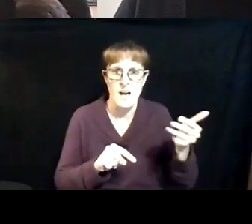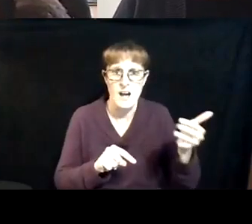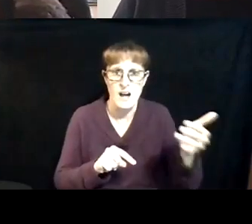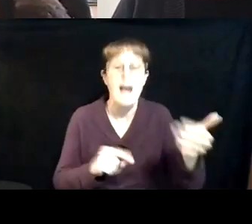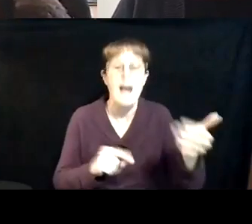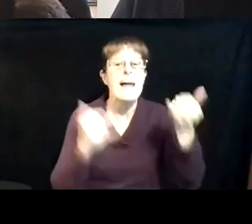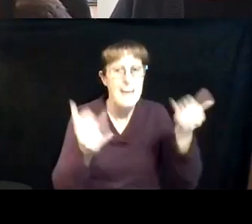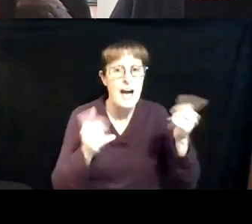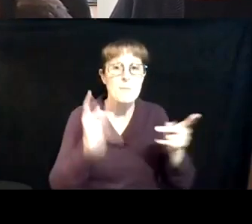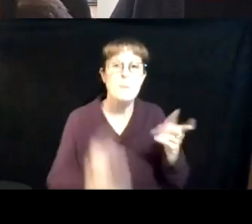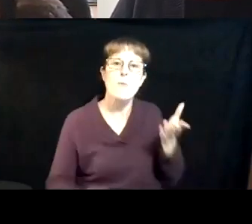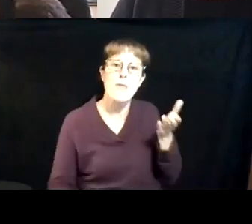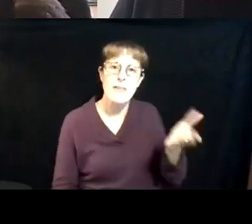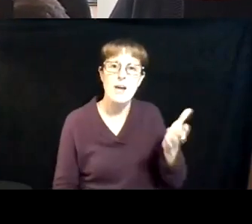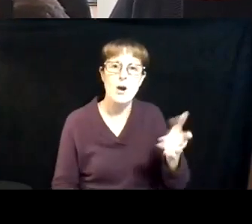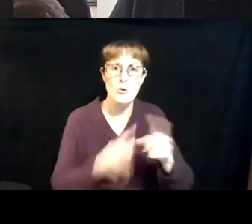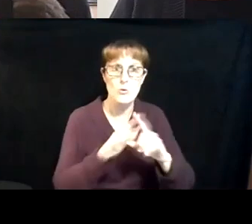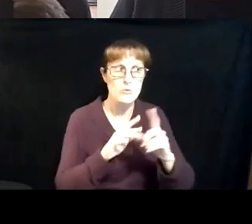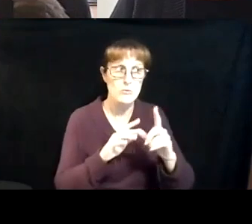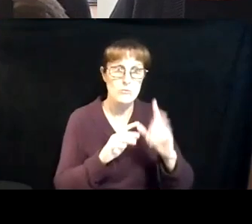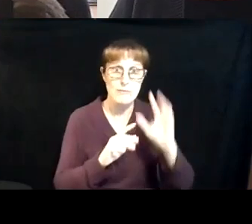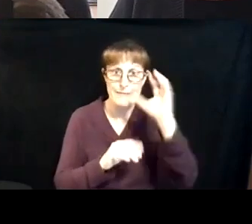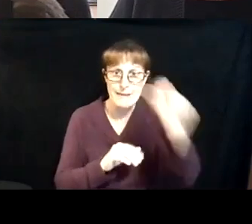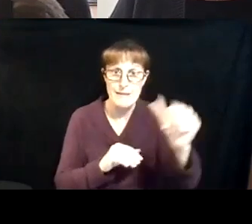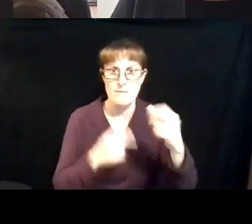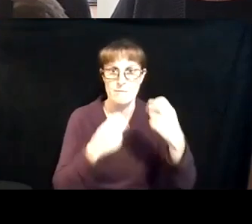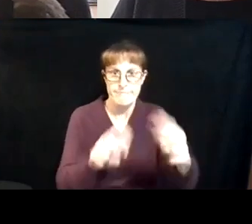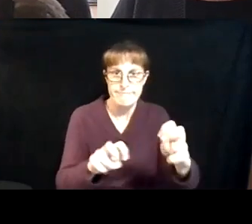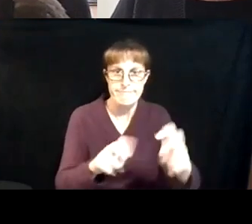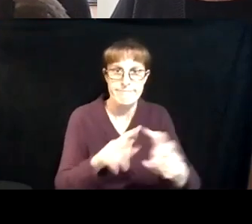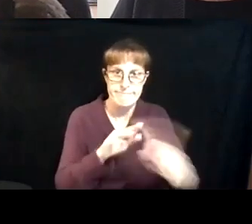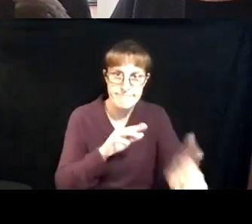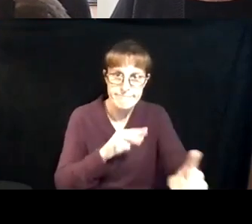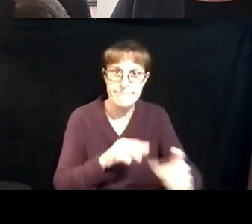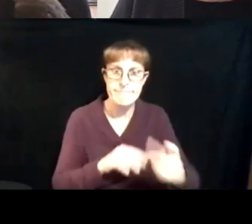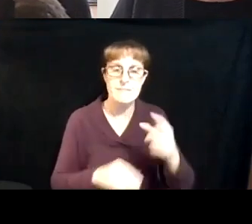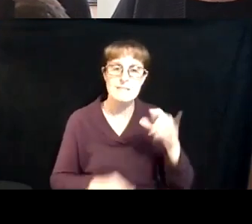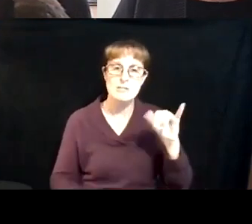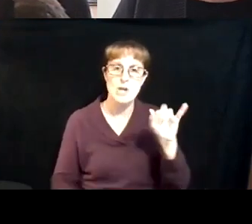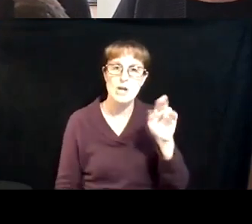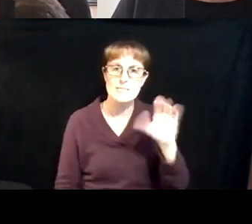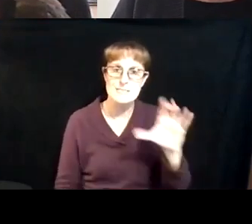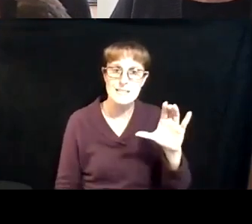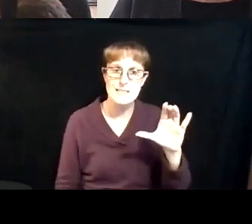JRC doesn't always, it's not always their choice that people leave,